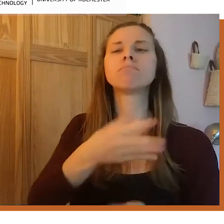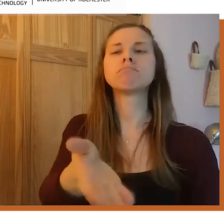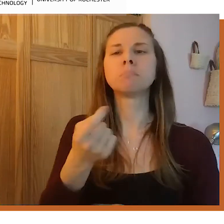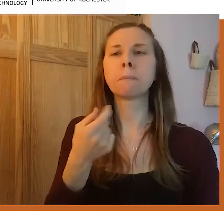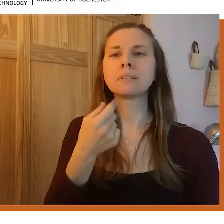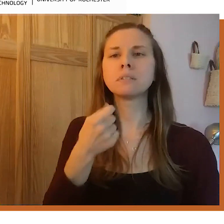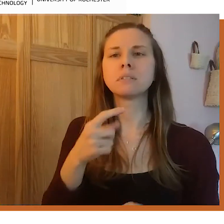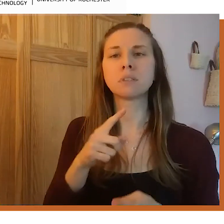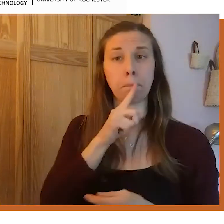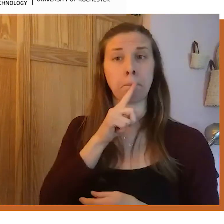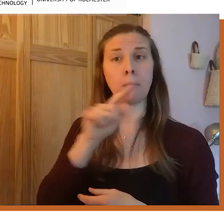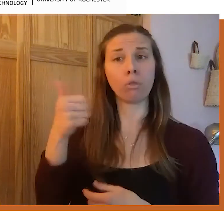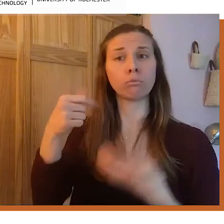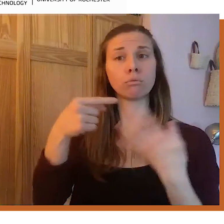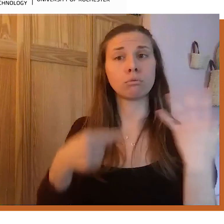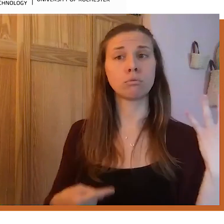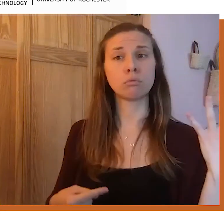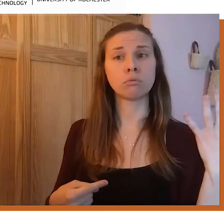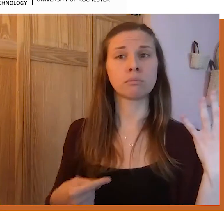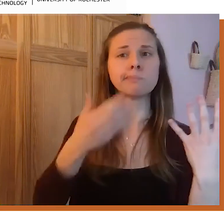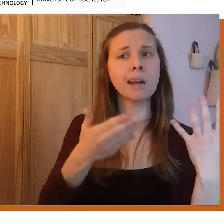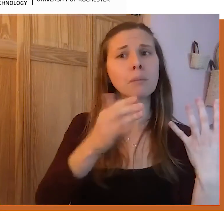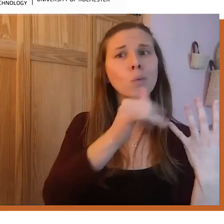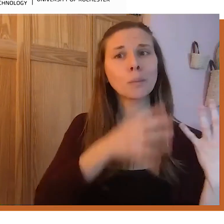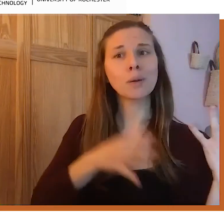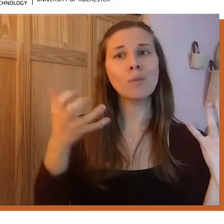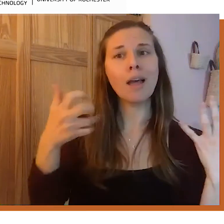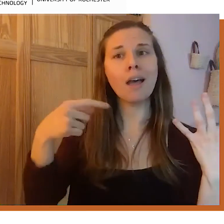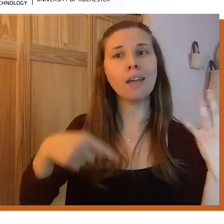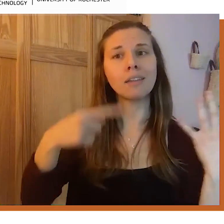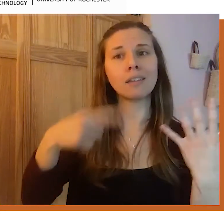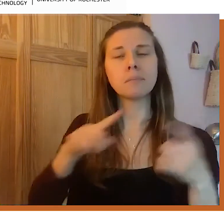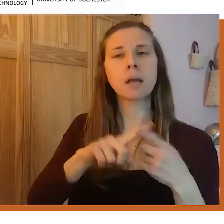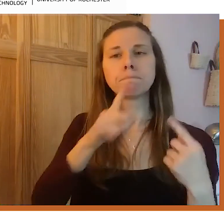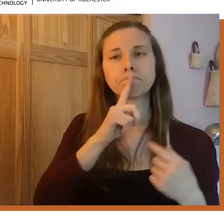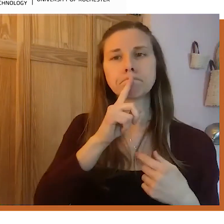and not discuss the other options that there were, and the interviewee would just accept